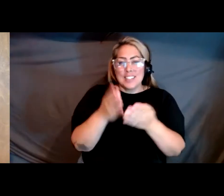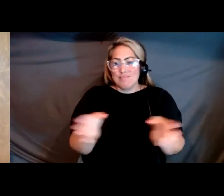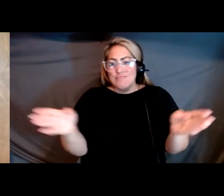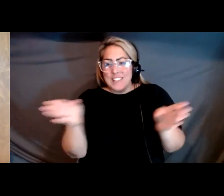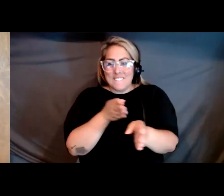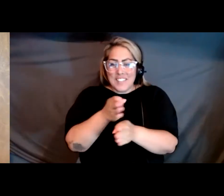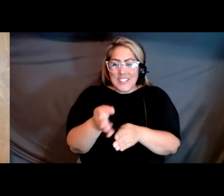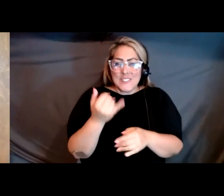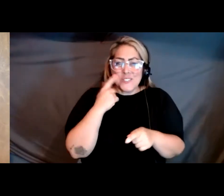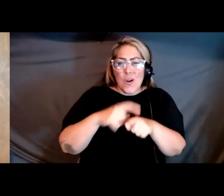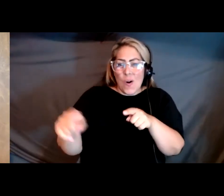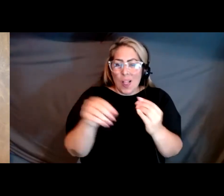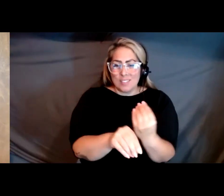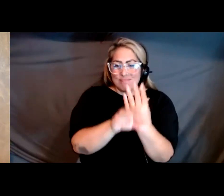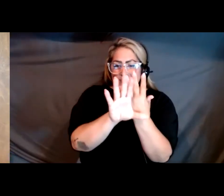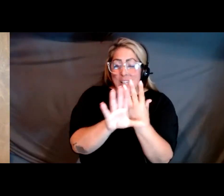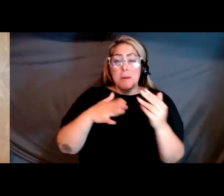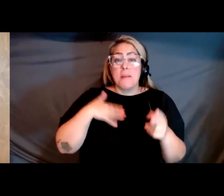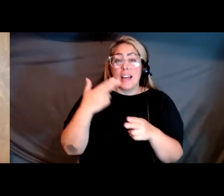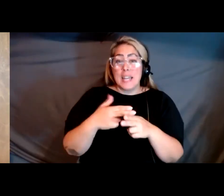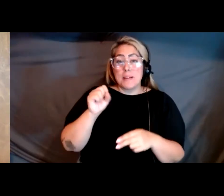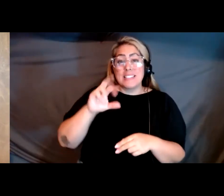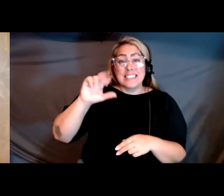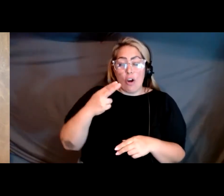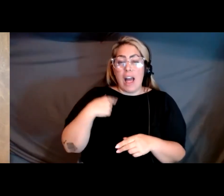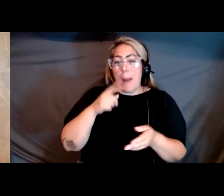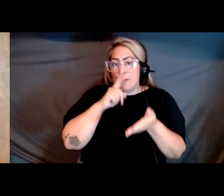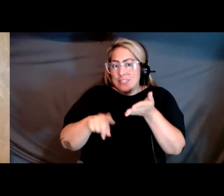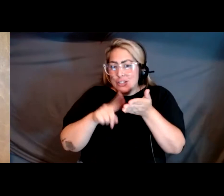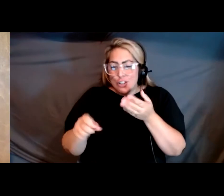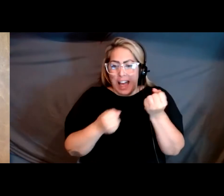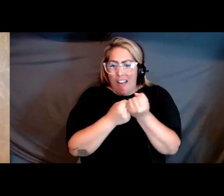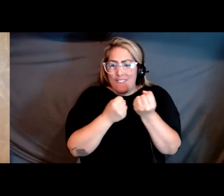My name is Sarah and I am Research and Advocacy Assistant here at Dance/NYC.